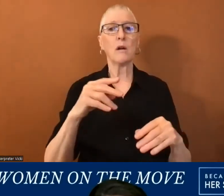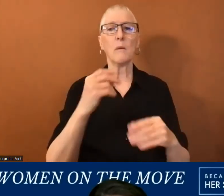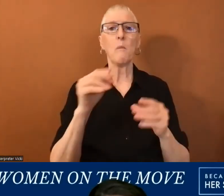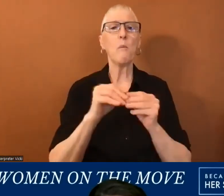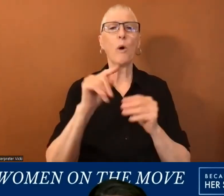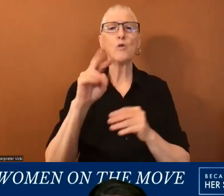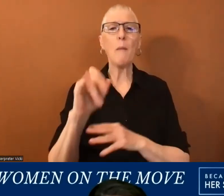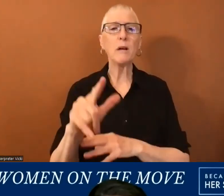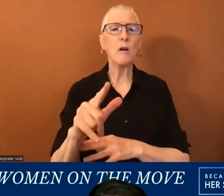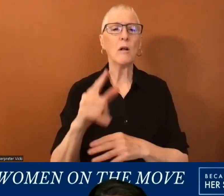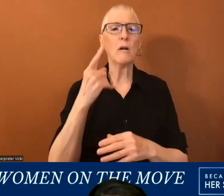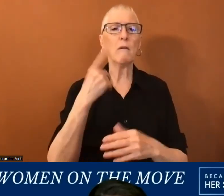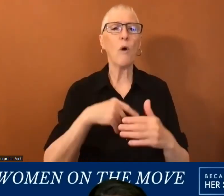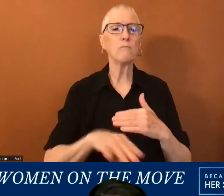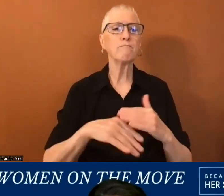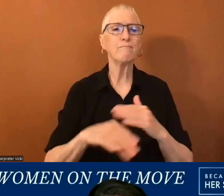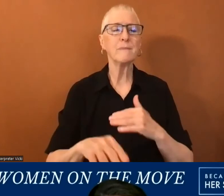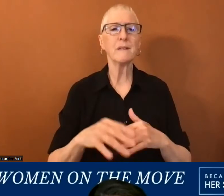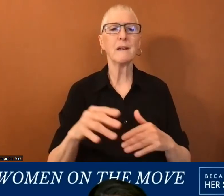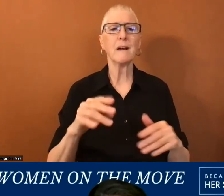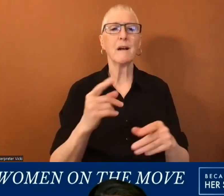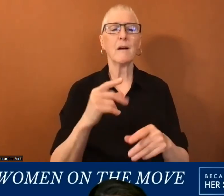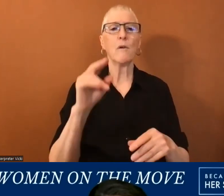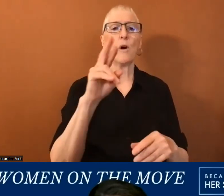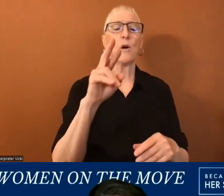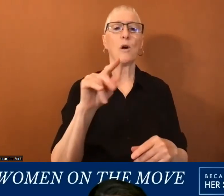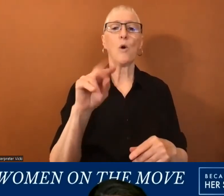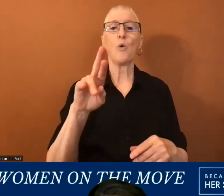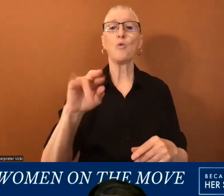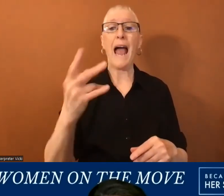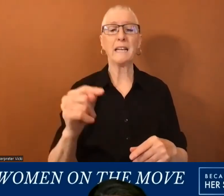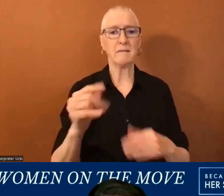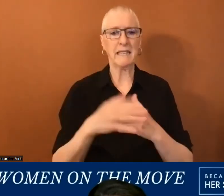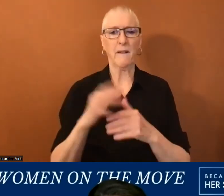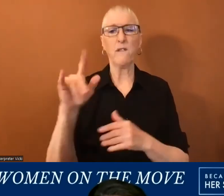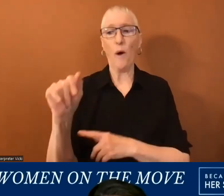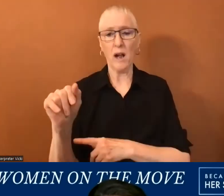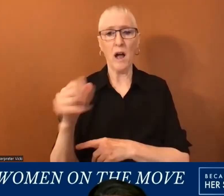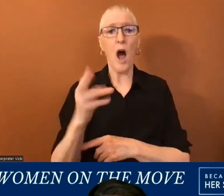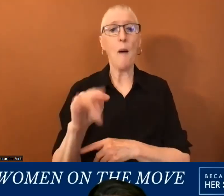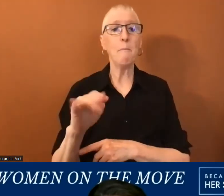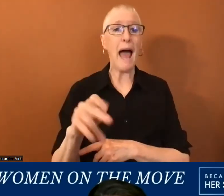waters such as off of um, for right whales off of Florida or for humpback whales off of Cape Verde